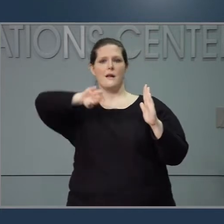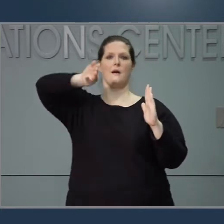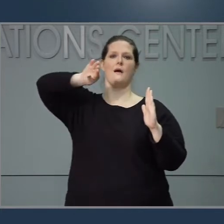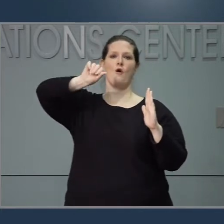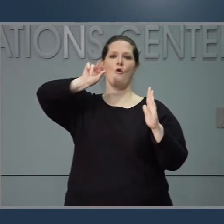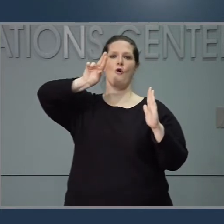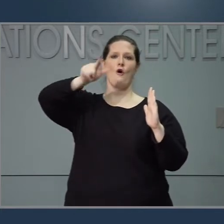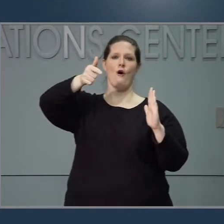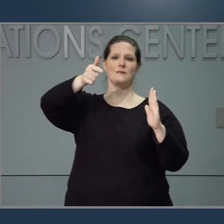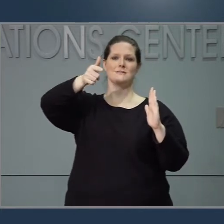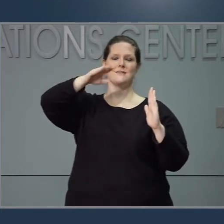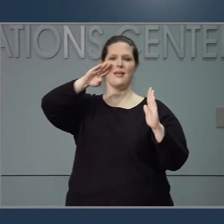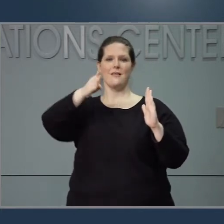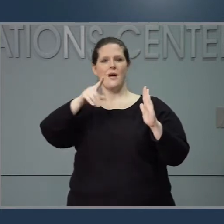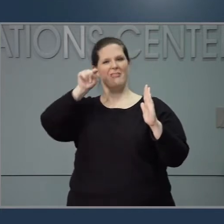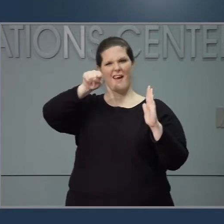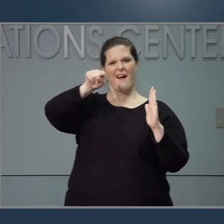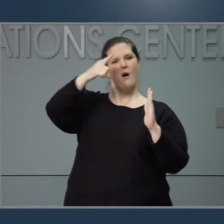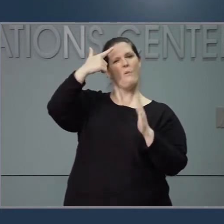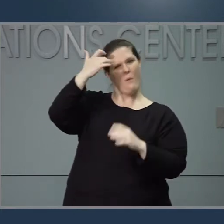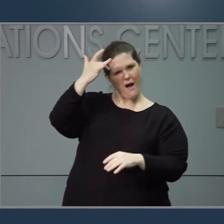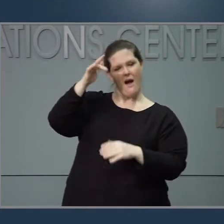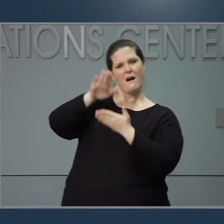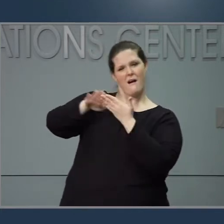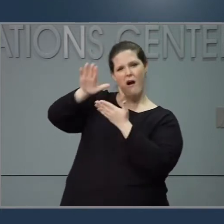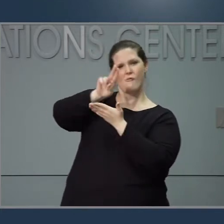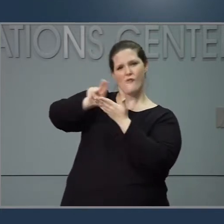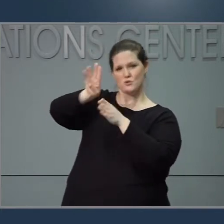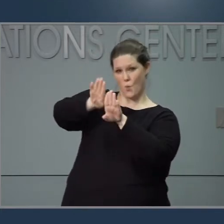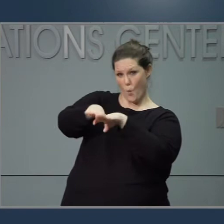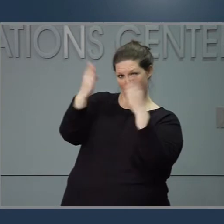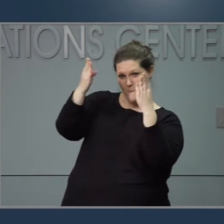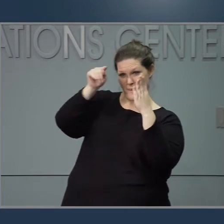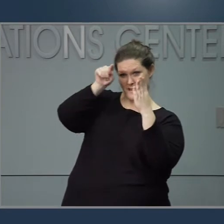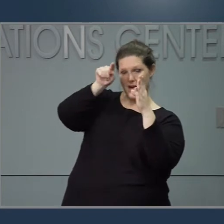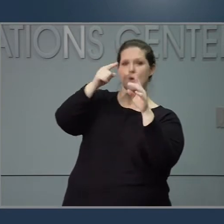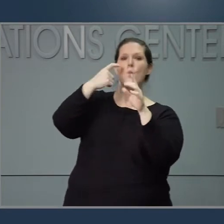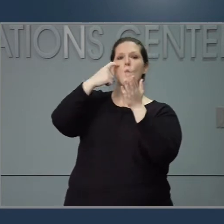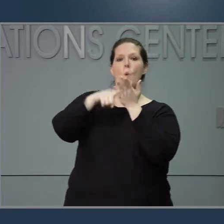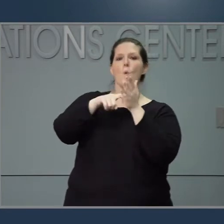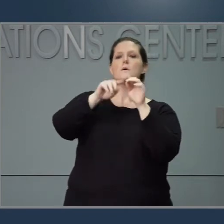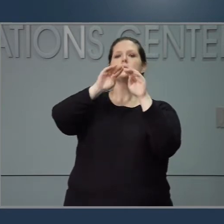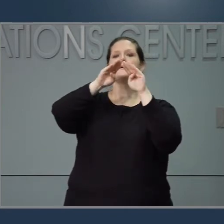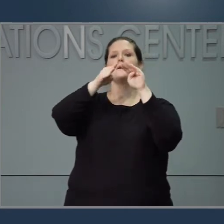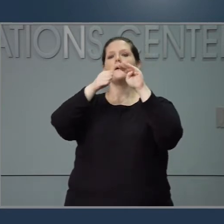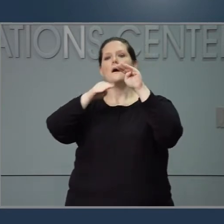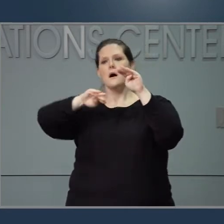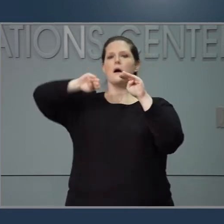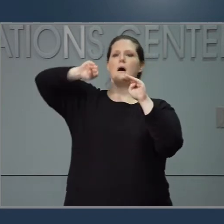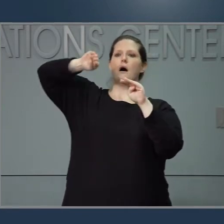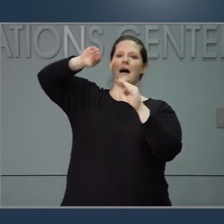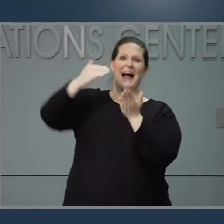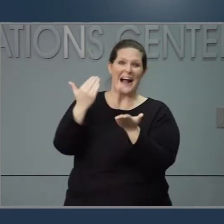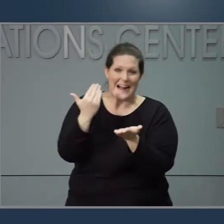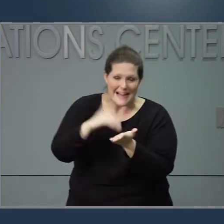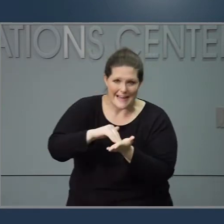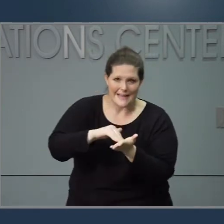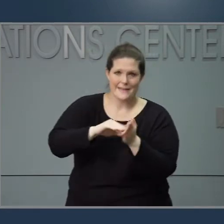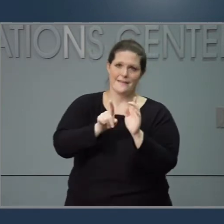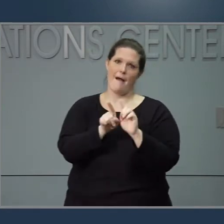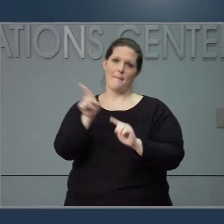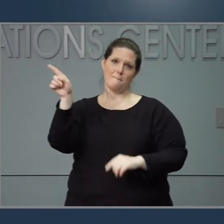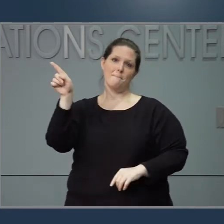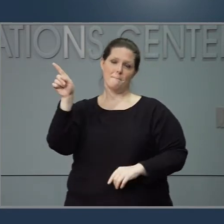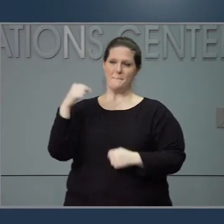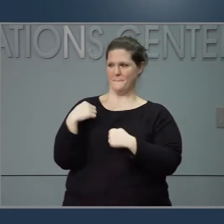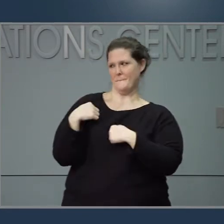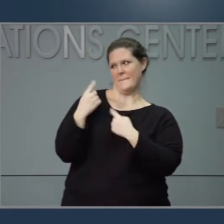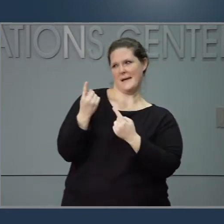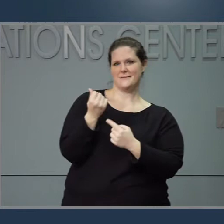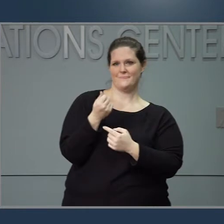DIFÍCIL QUE SEA MÁS LENTA LA PROPAGACIÓN.